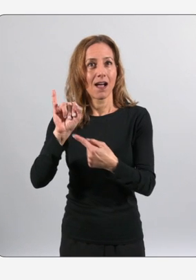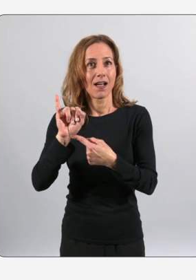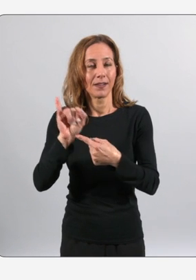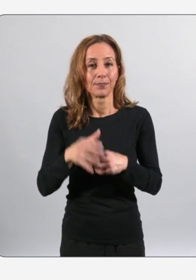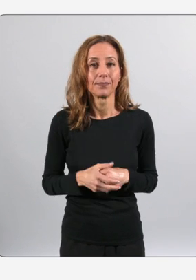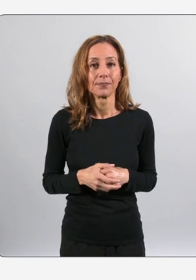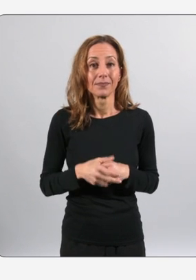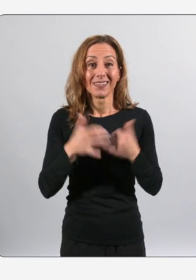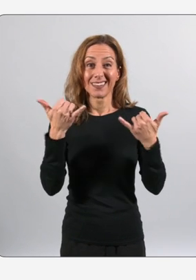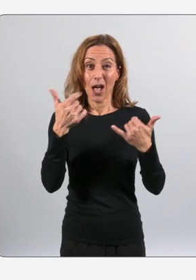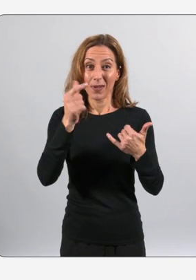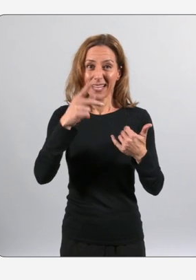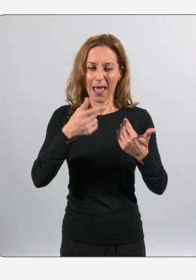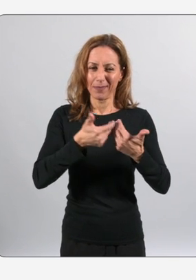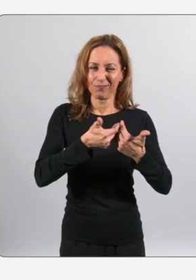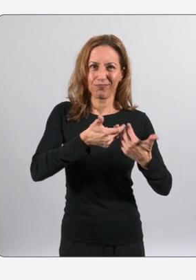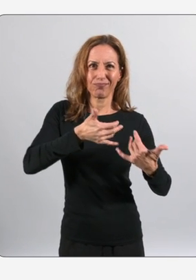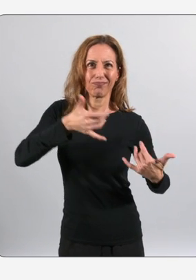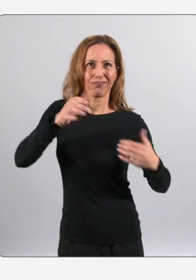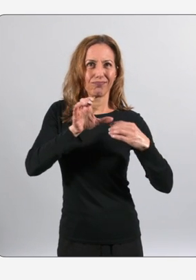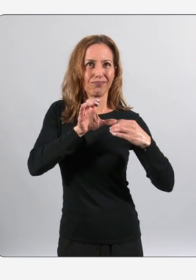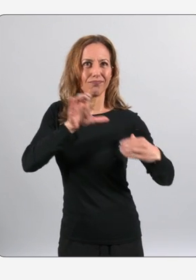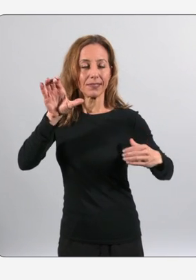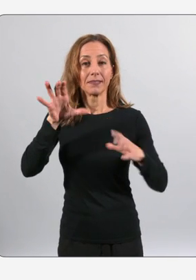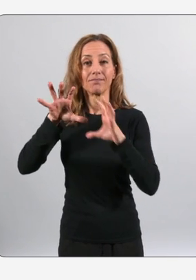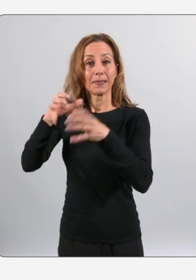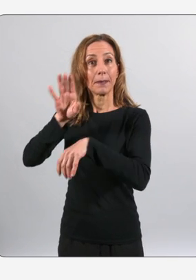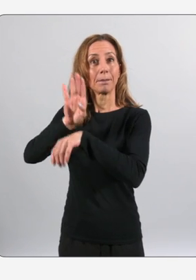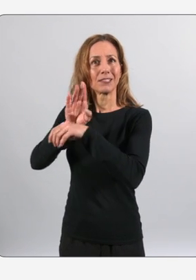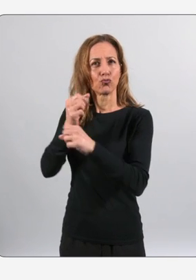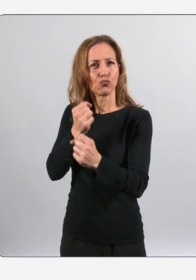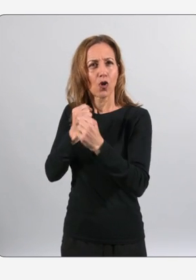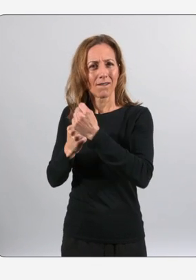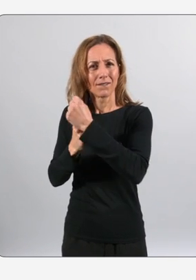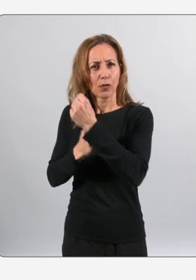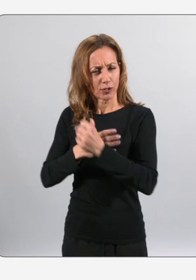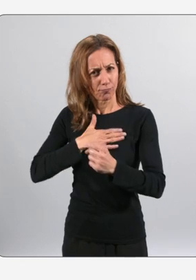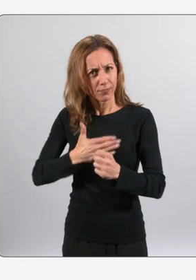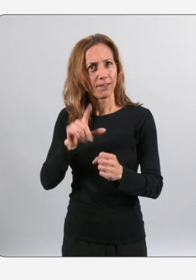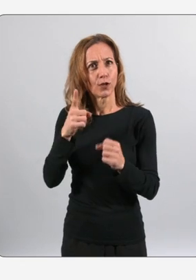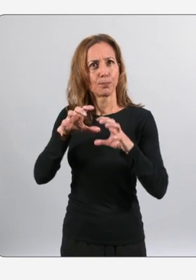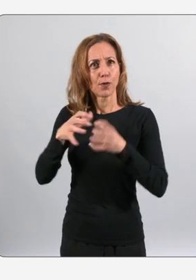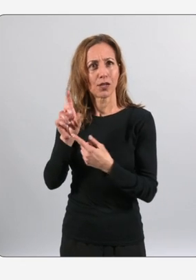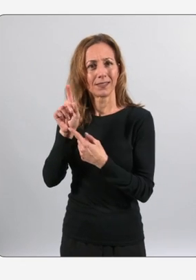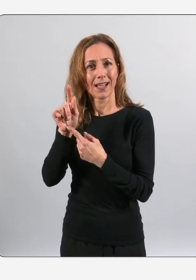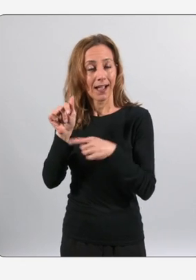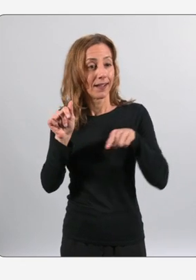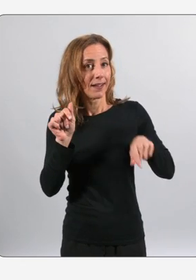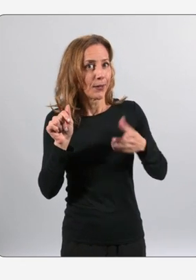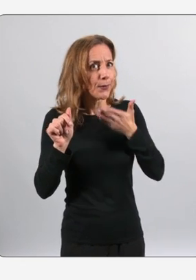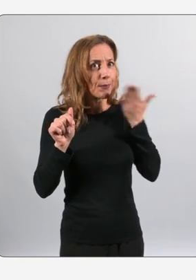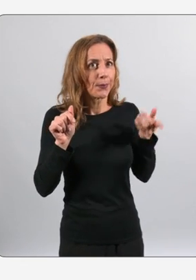businesses with a strong foundation of consented first party data, and those without. It makes sense. With the right approach, you can